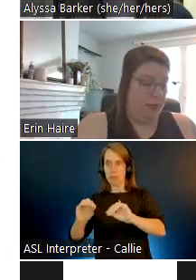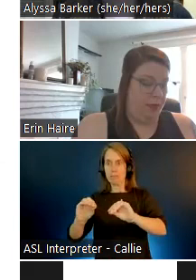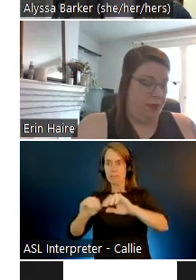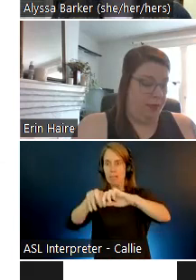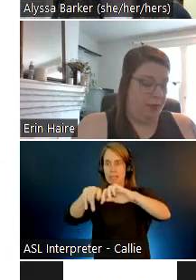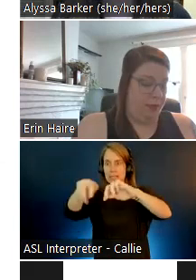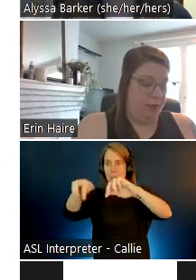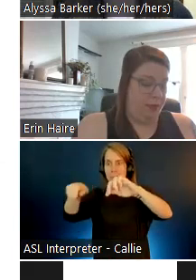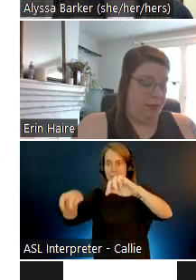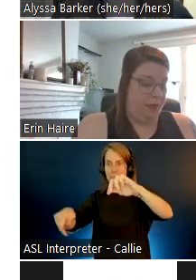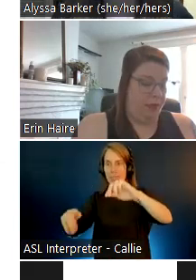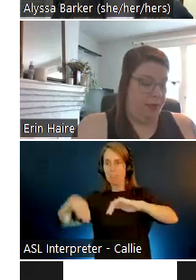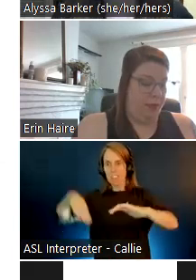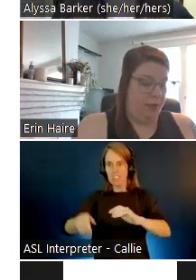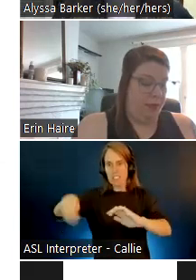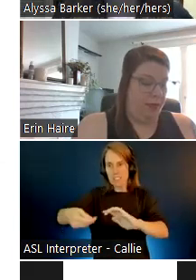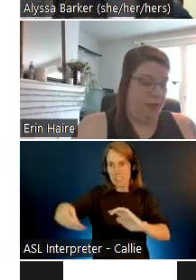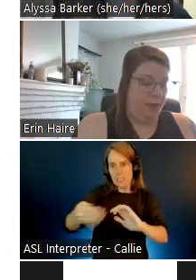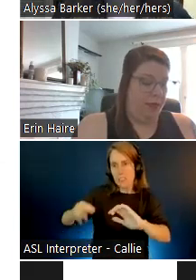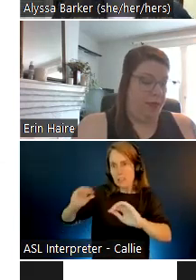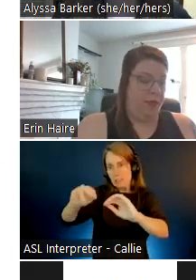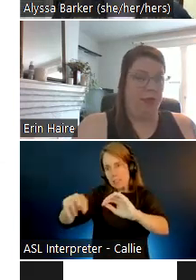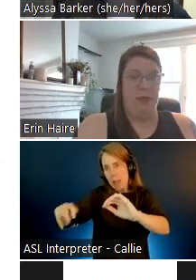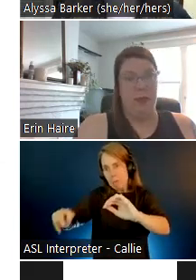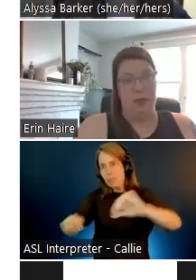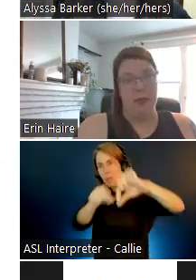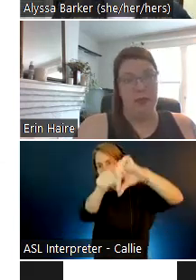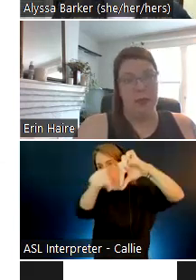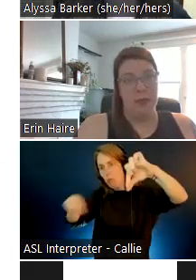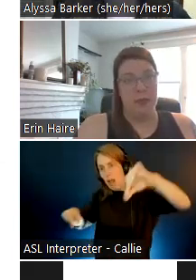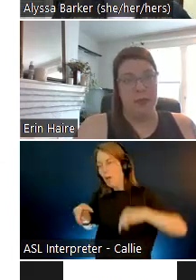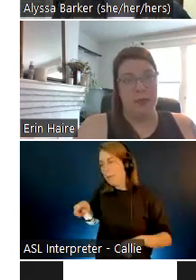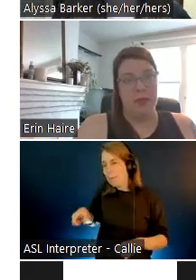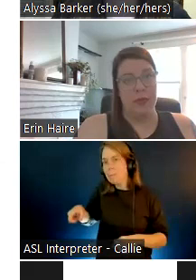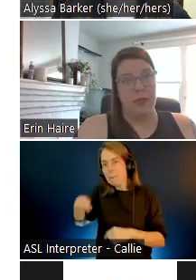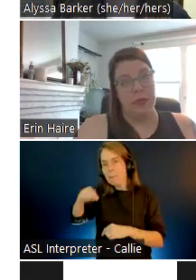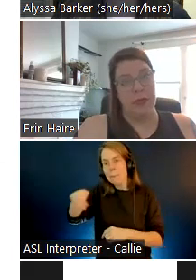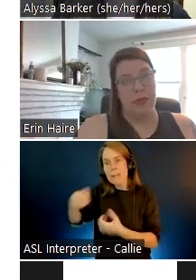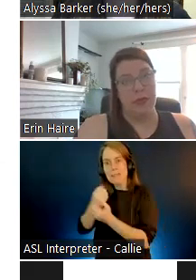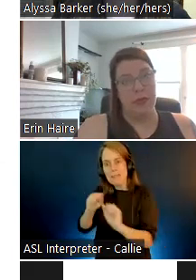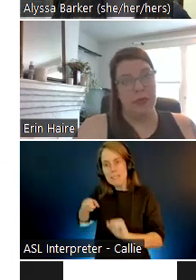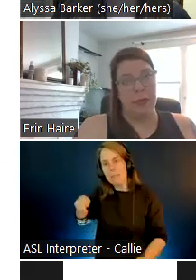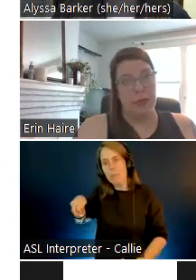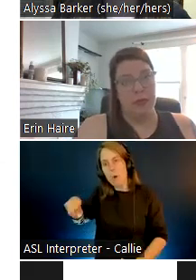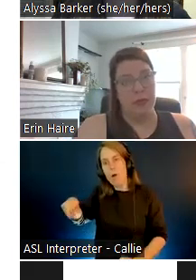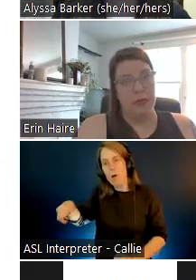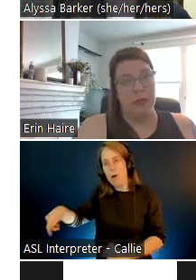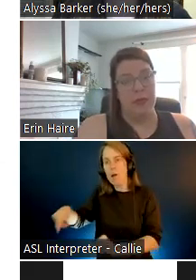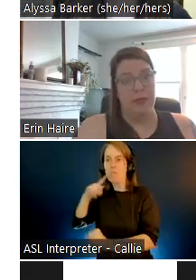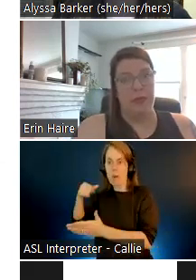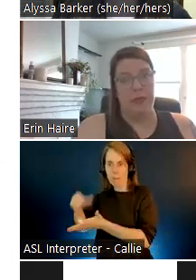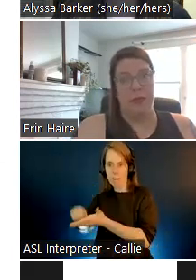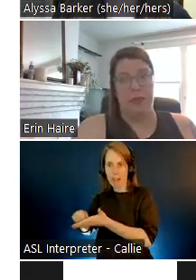mail and they got into a a real dispute with the condo association about what the steps had to look